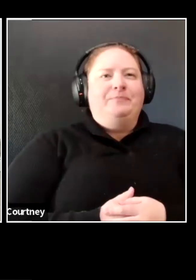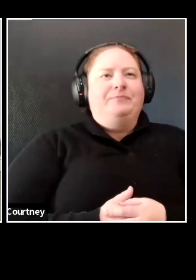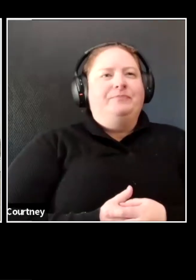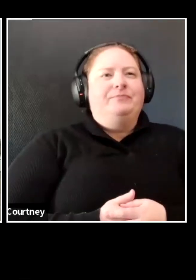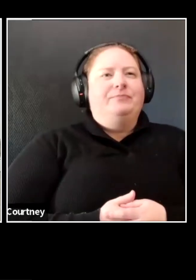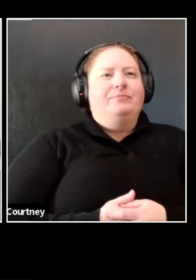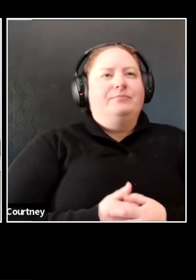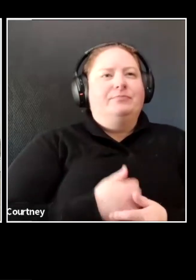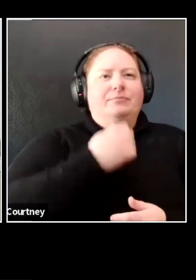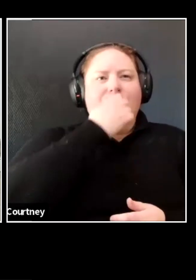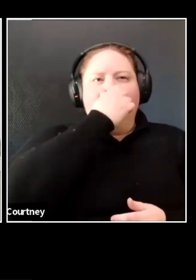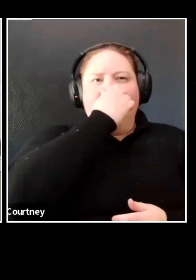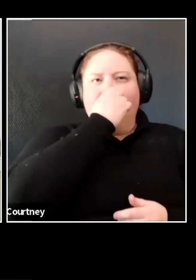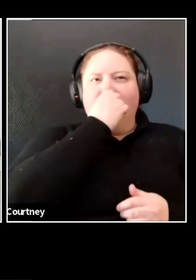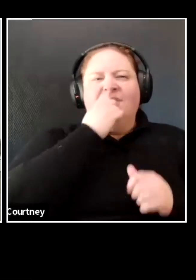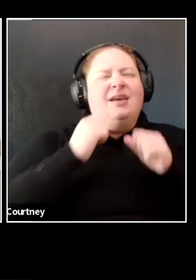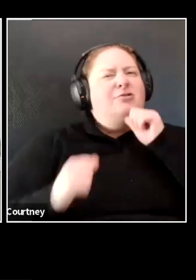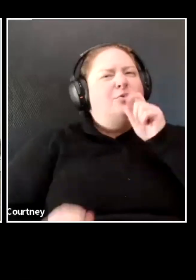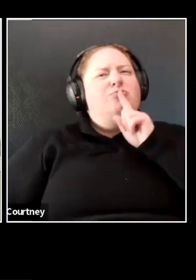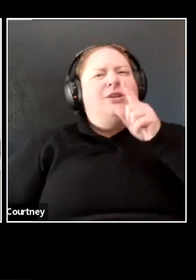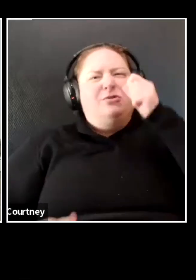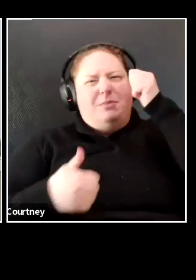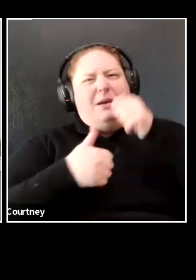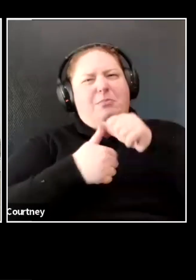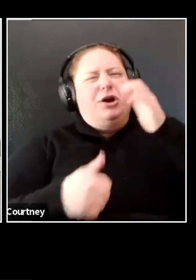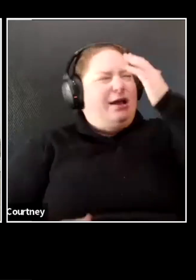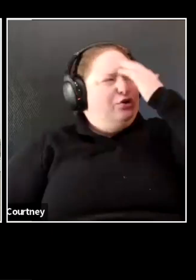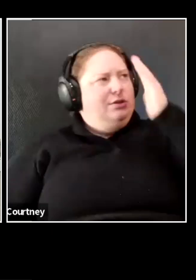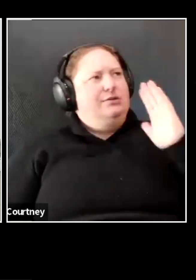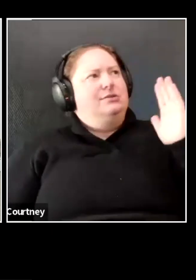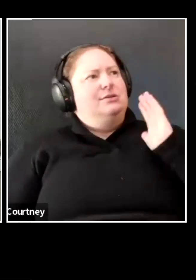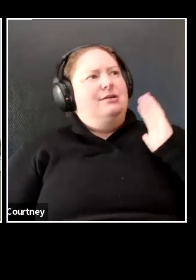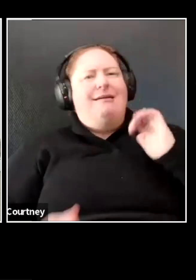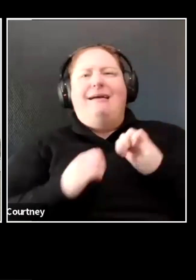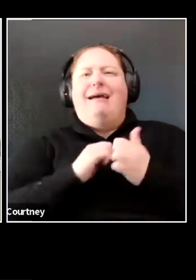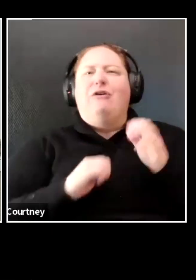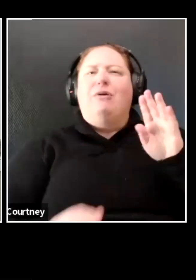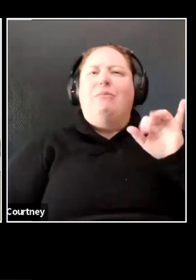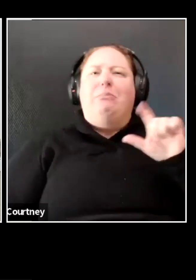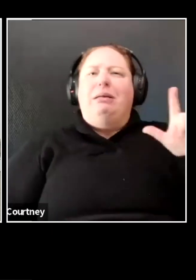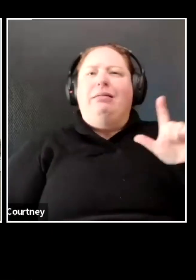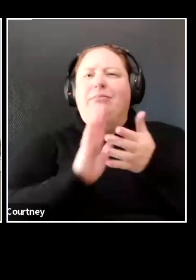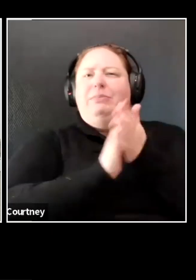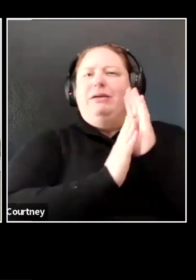knew this at some point, but there is that whole kind of how a bill becomes a law process for how